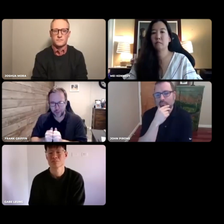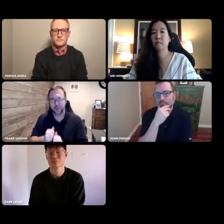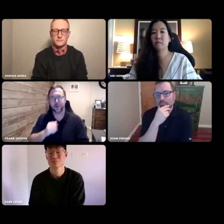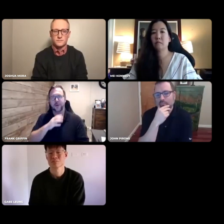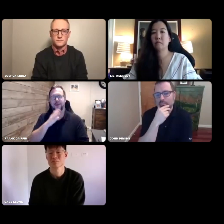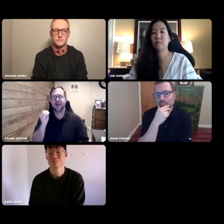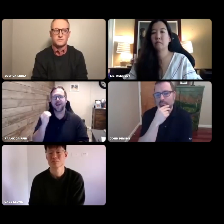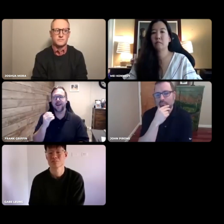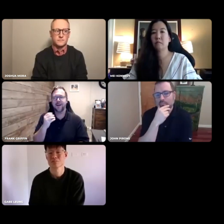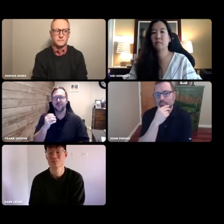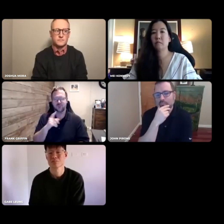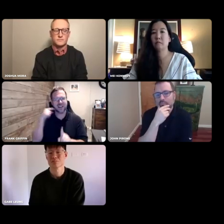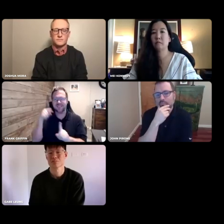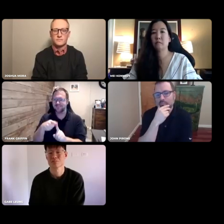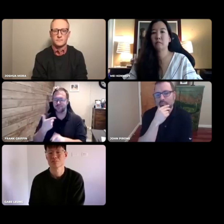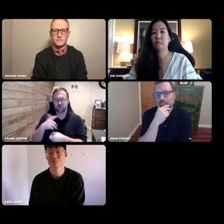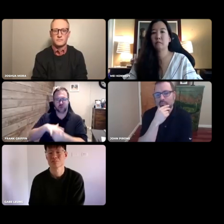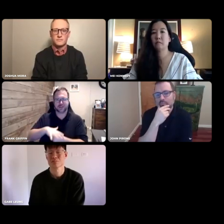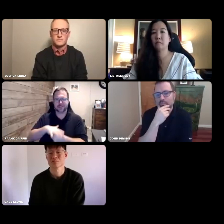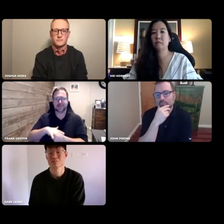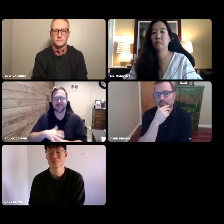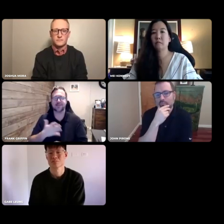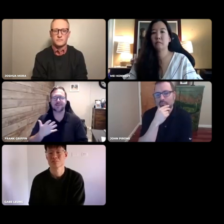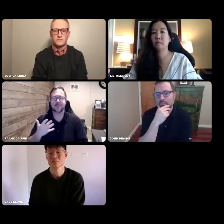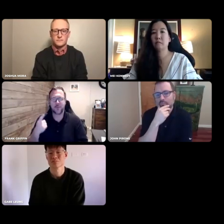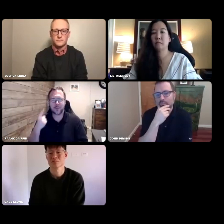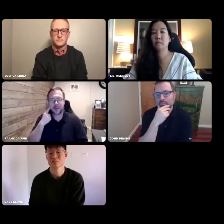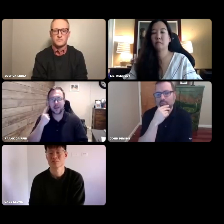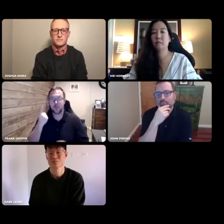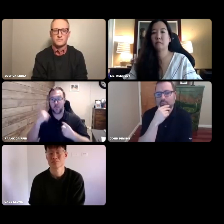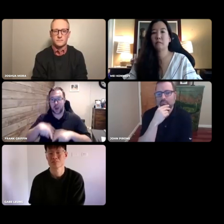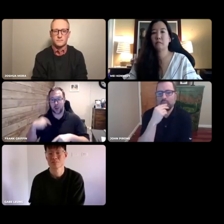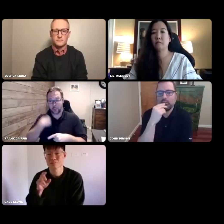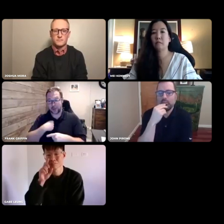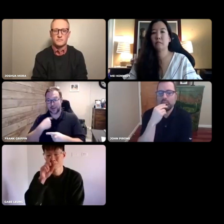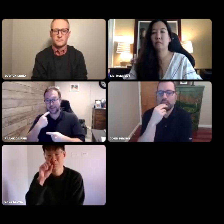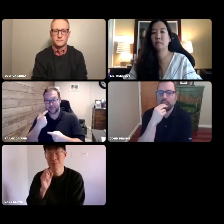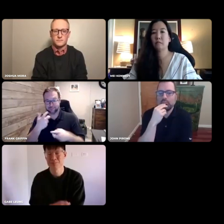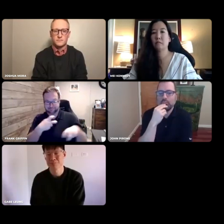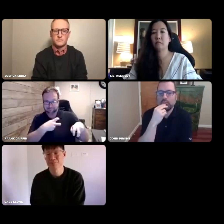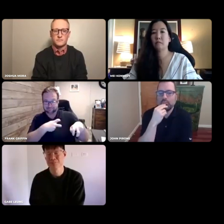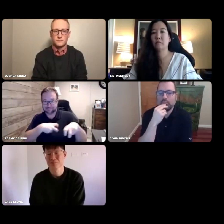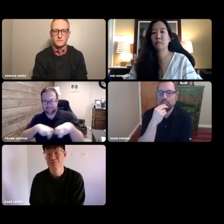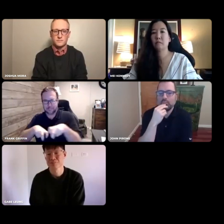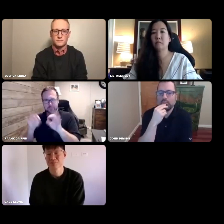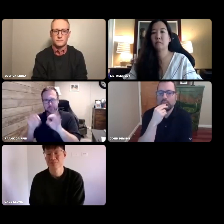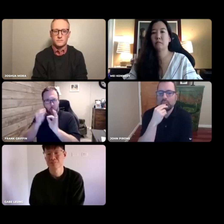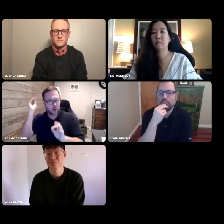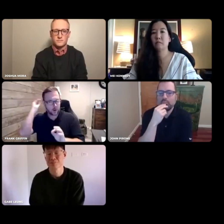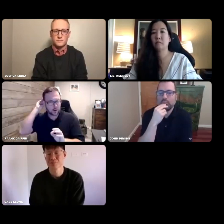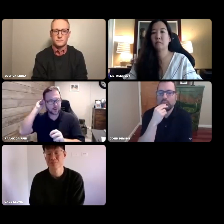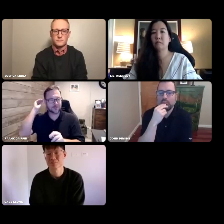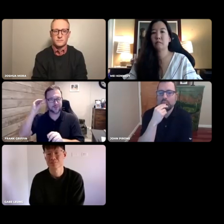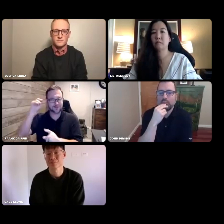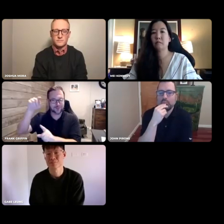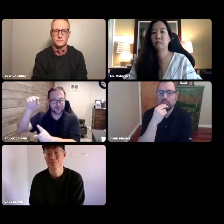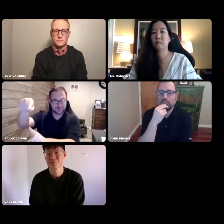And, calm down. We're in this together. It's quite stressful.